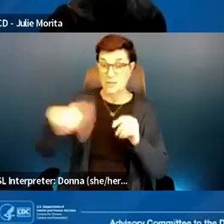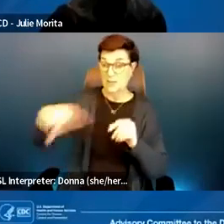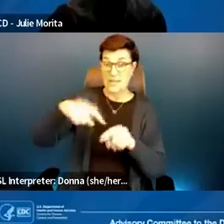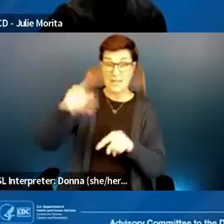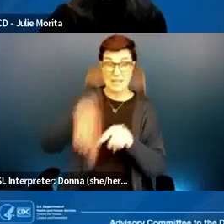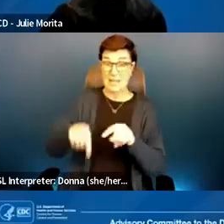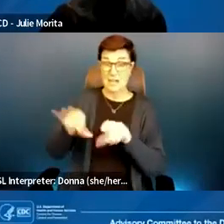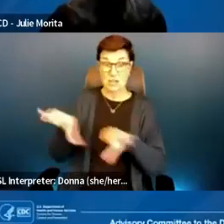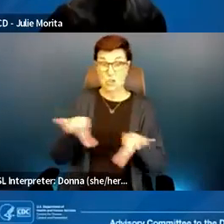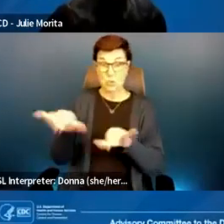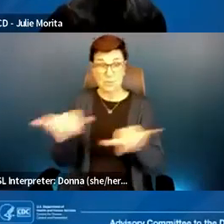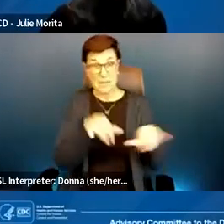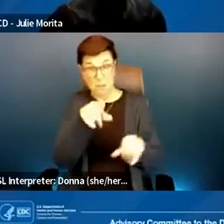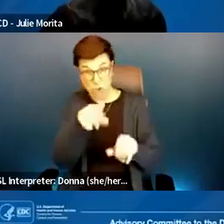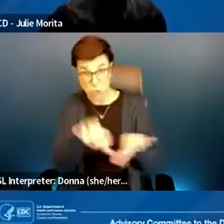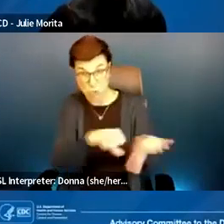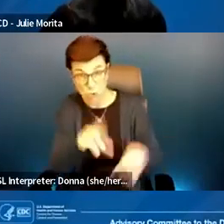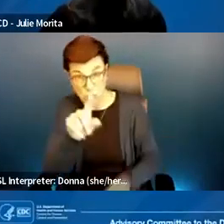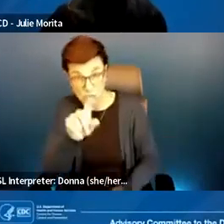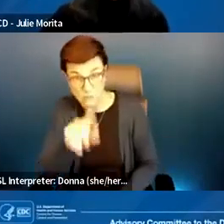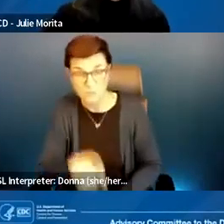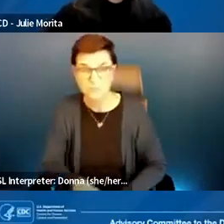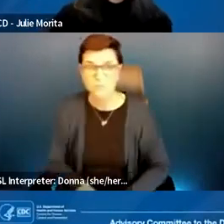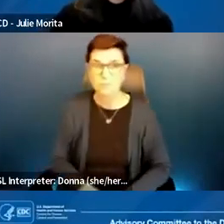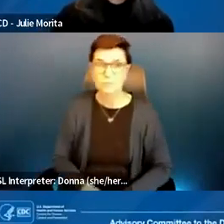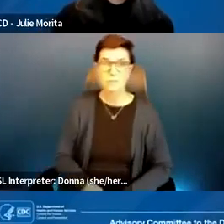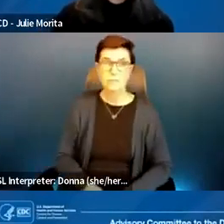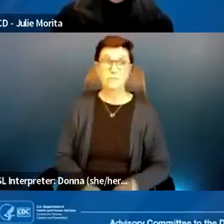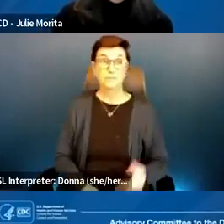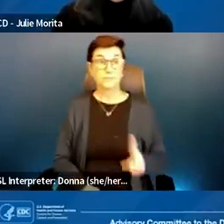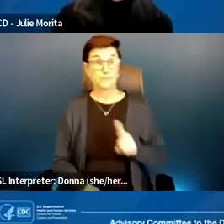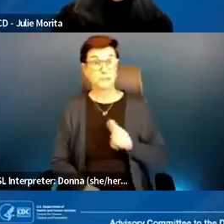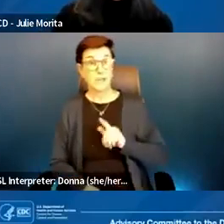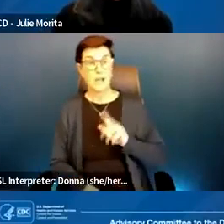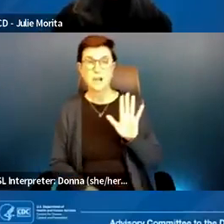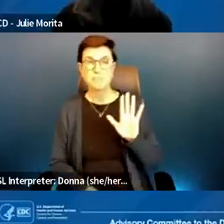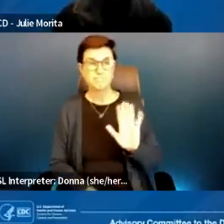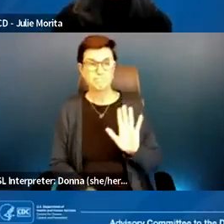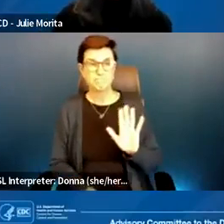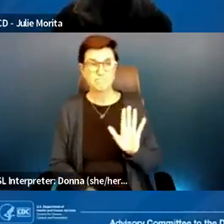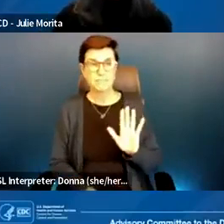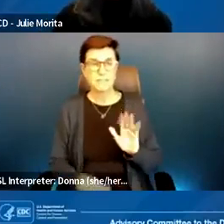No, I was talking about, or I was thinking about -- maybe I didn't say it clearly --